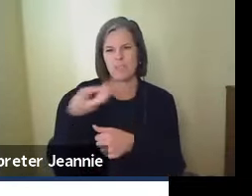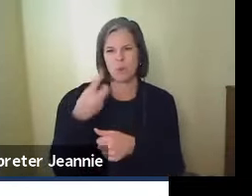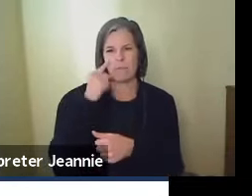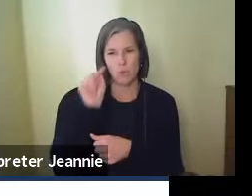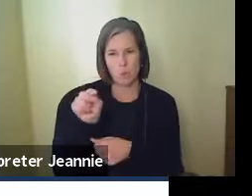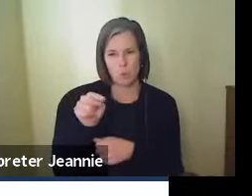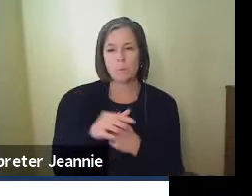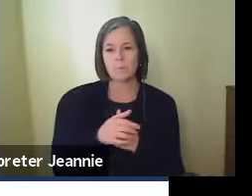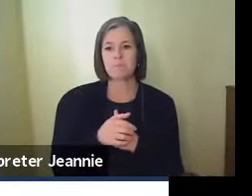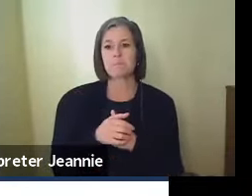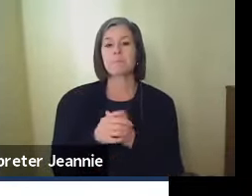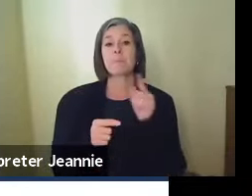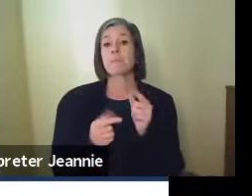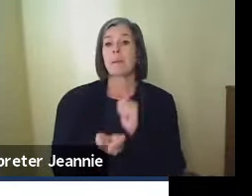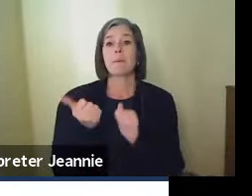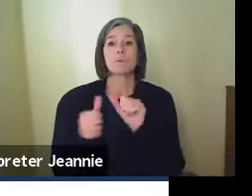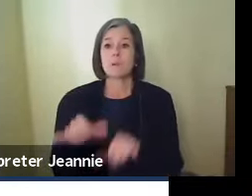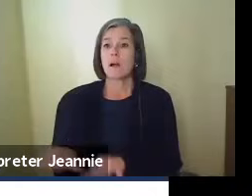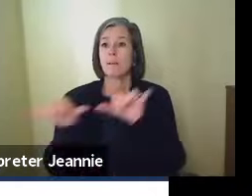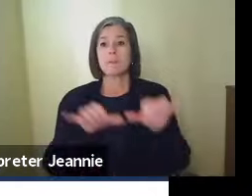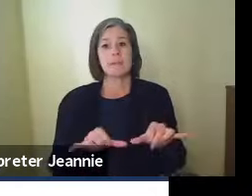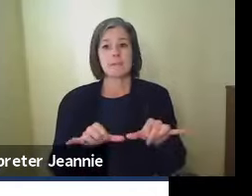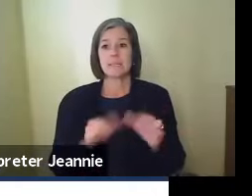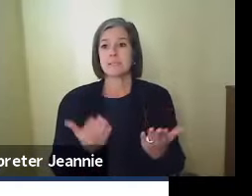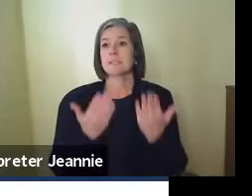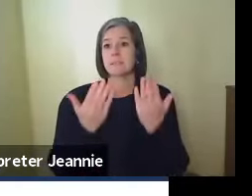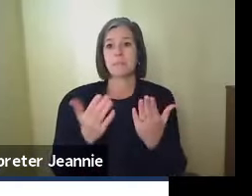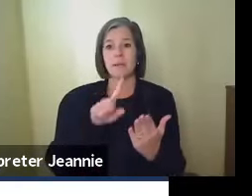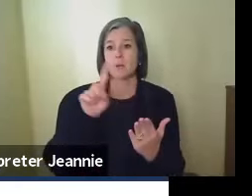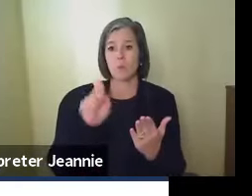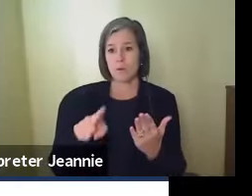And these are the most commonly submitted questions that we got in advance.